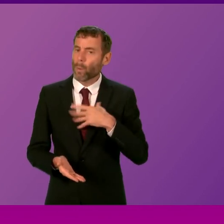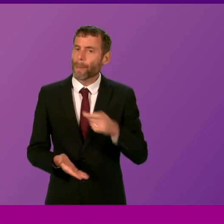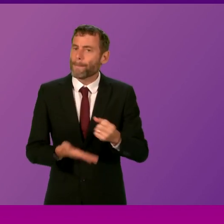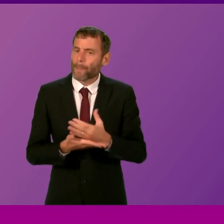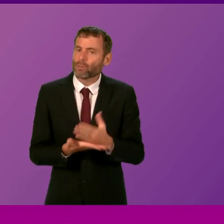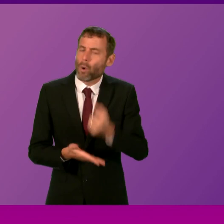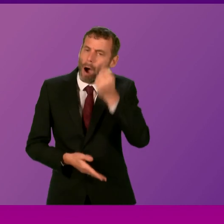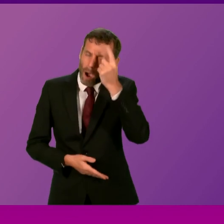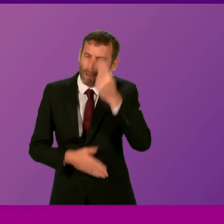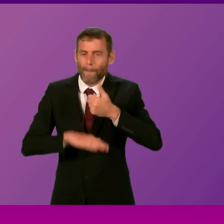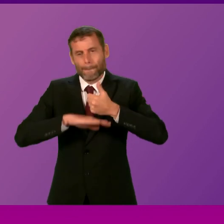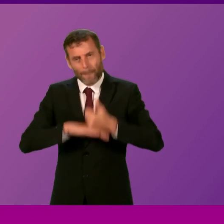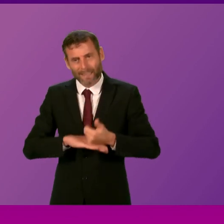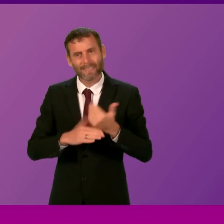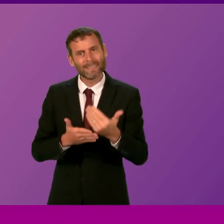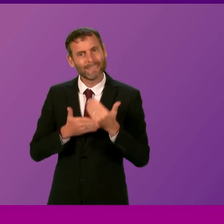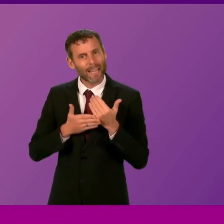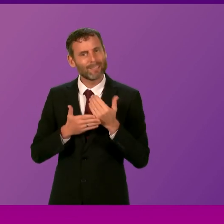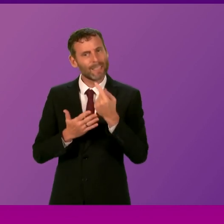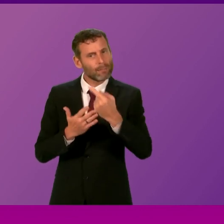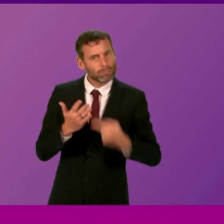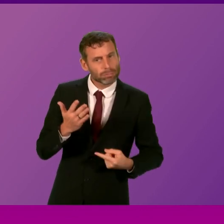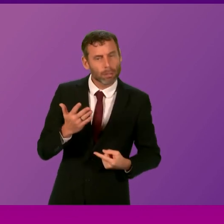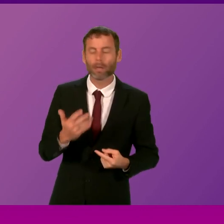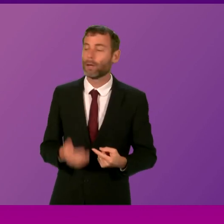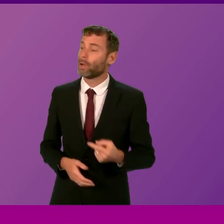and if there is an issue with the guidance that City of Edinburgh Council has produced, we